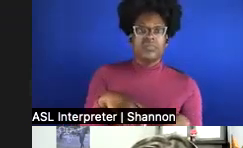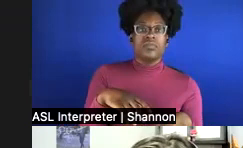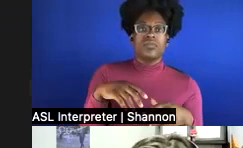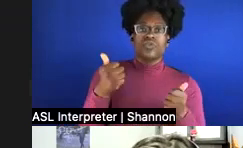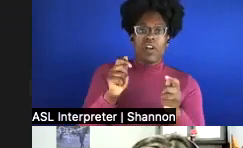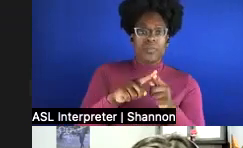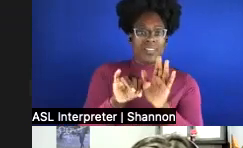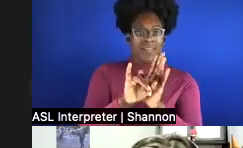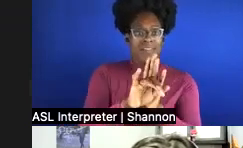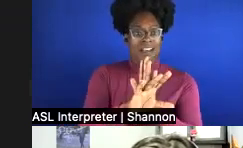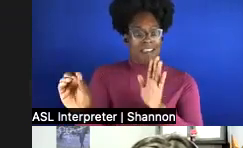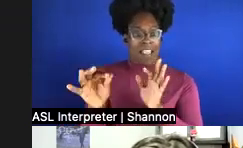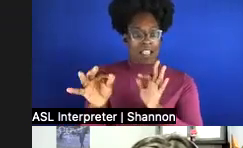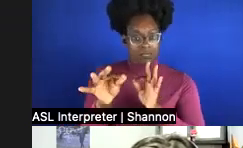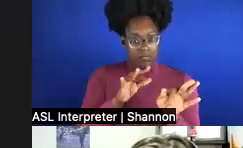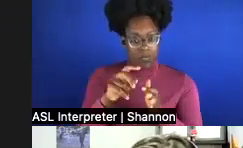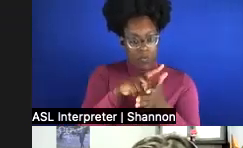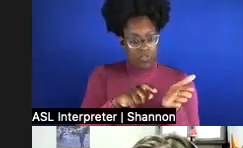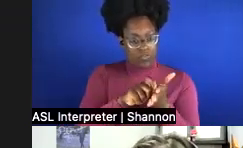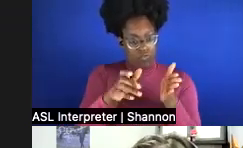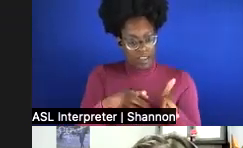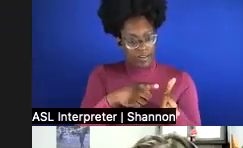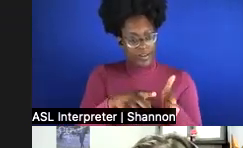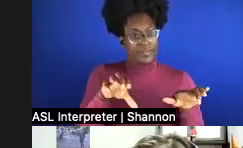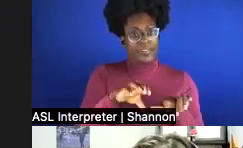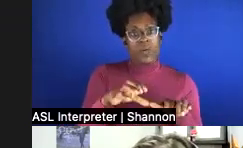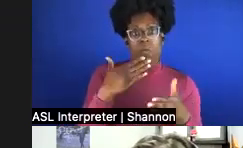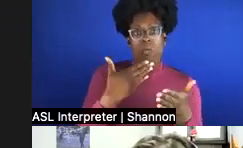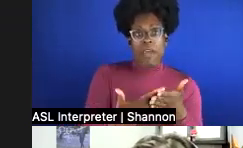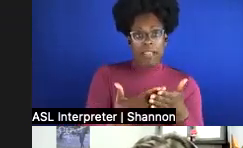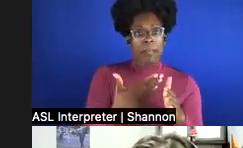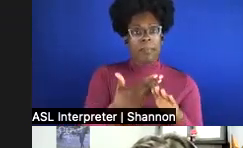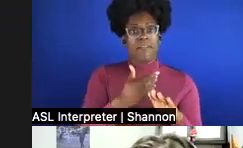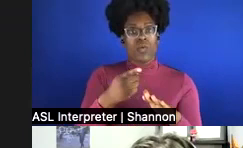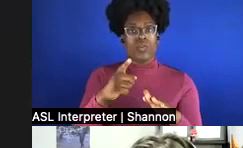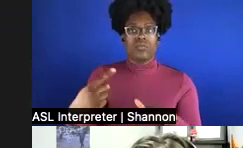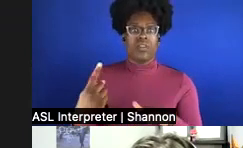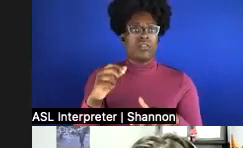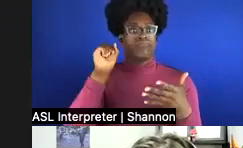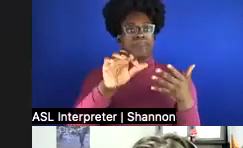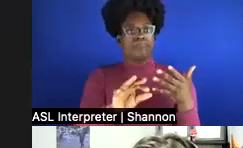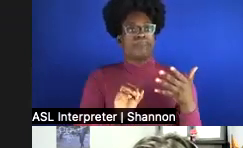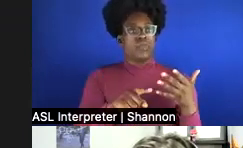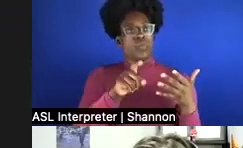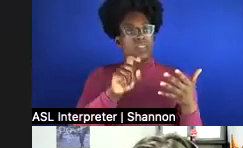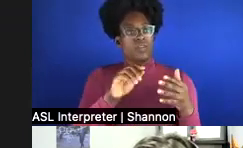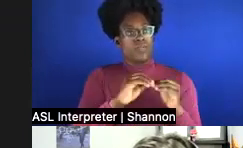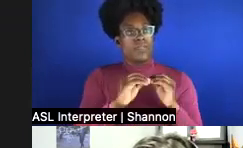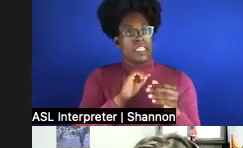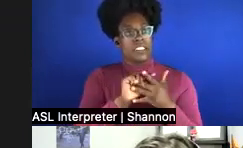student writer has done well before launching into a fix it list," unquote. Including a short section